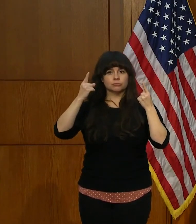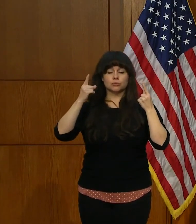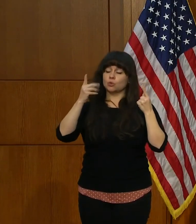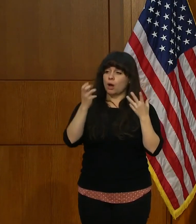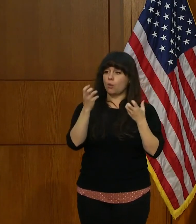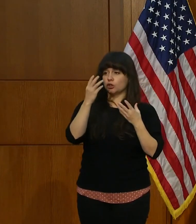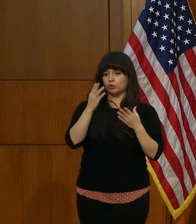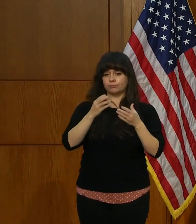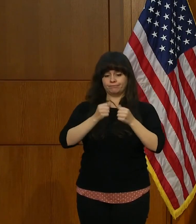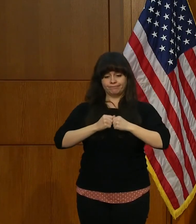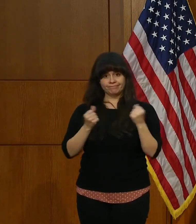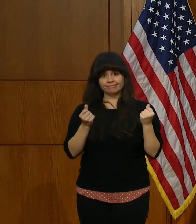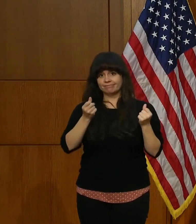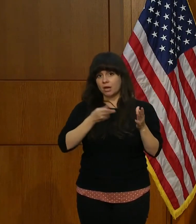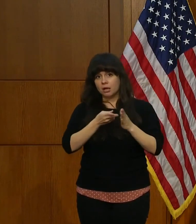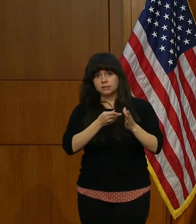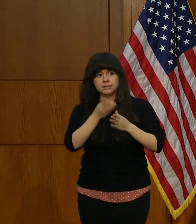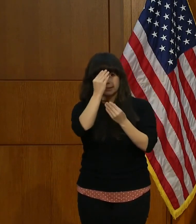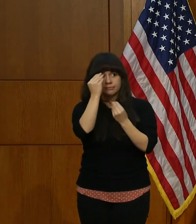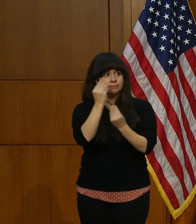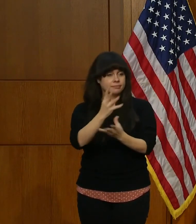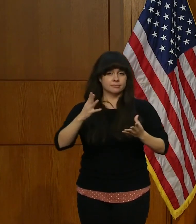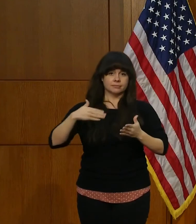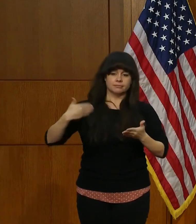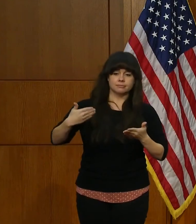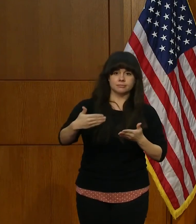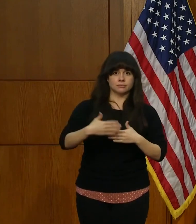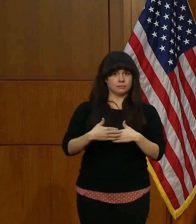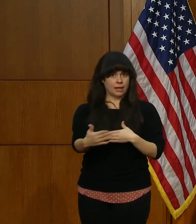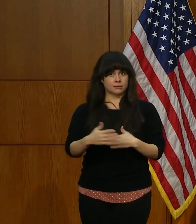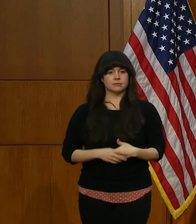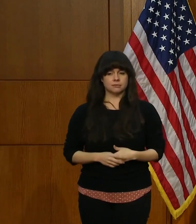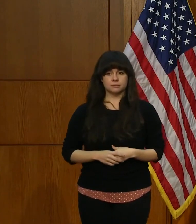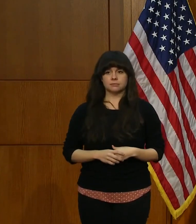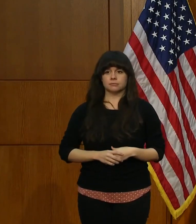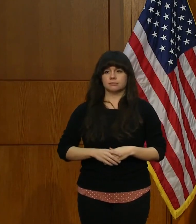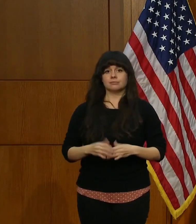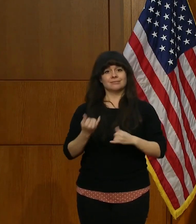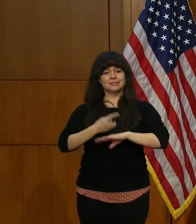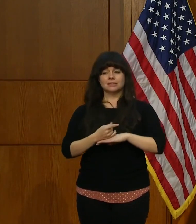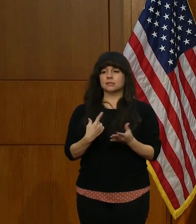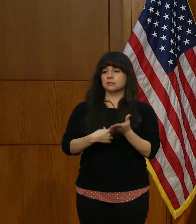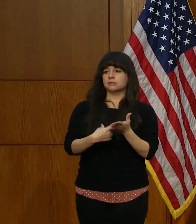I GET THAT. YOU DESERVE TO KNOW